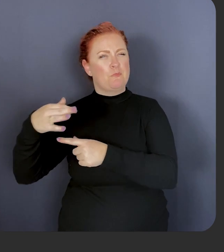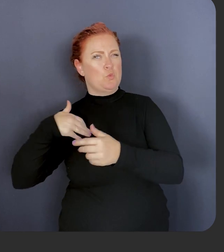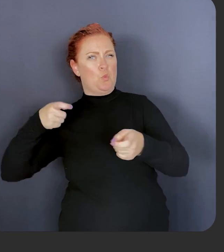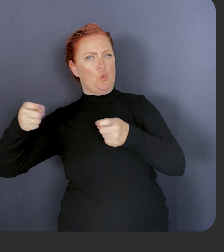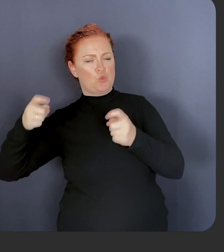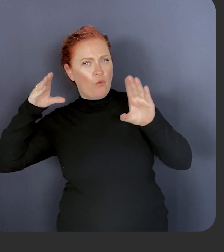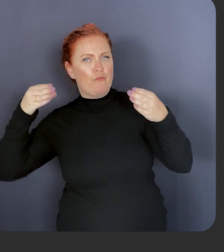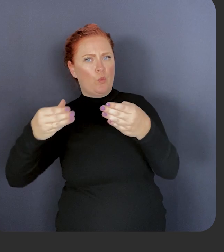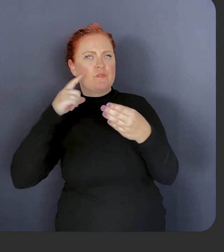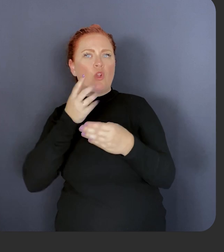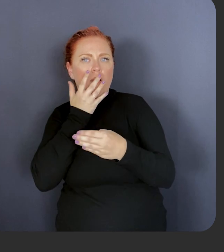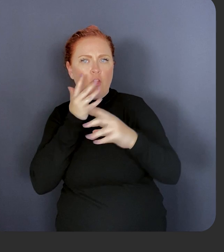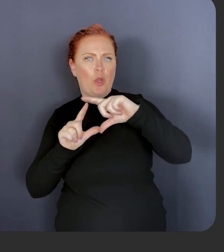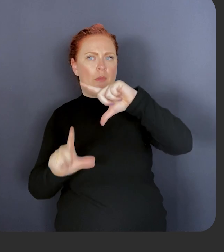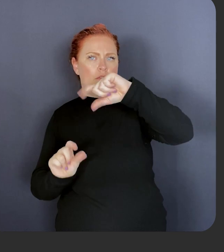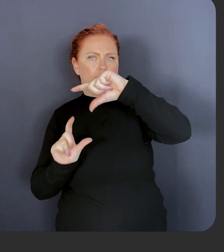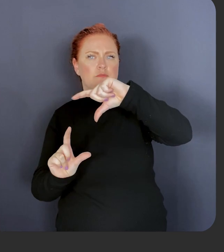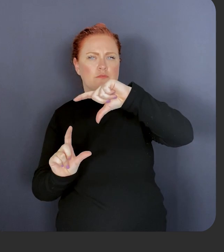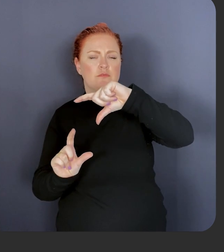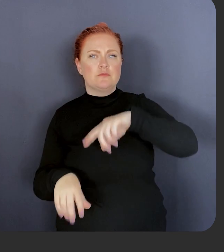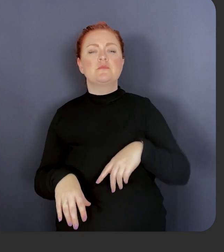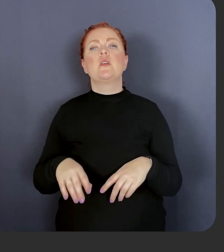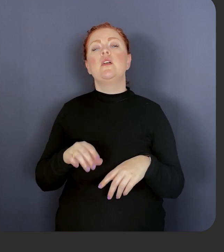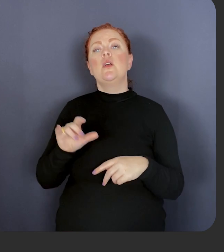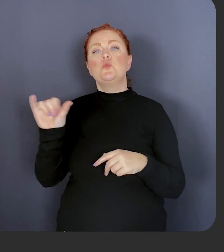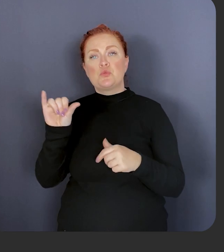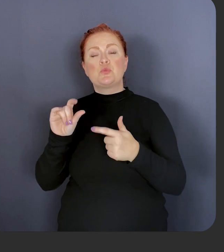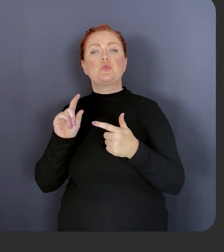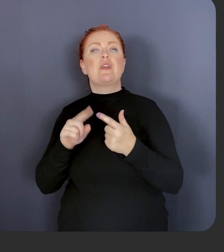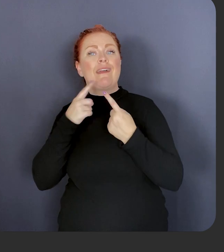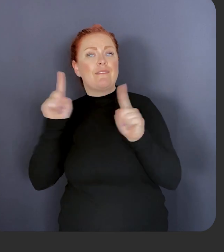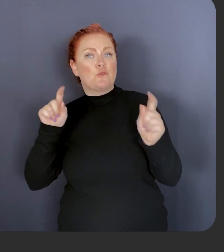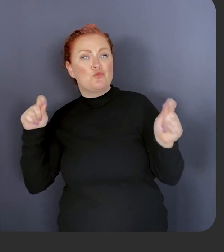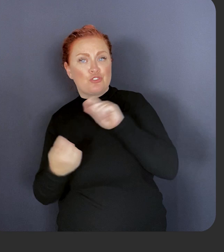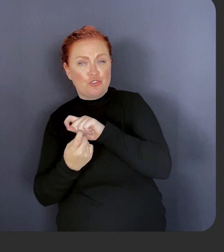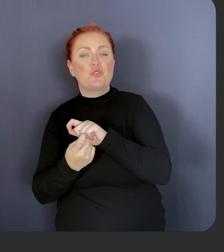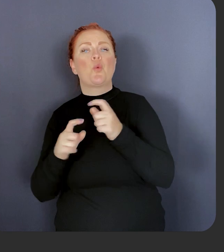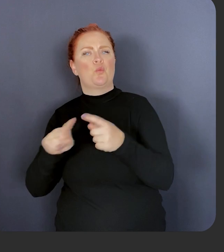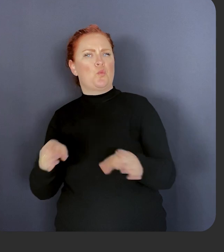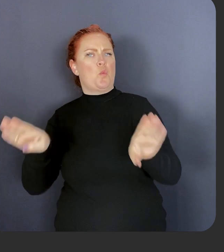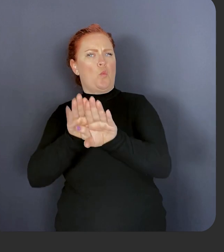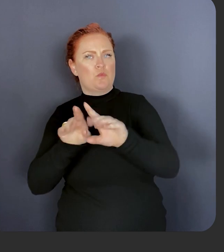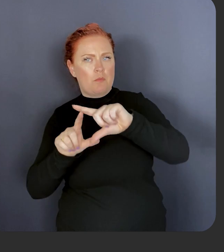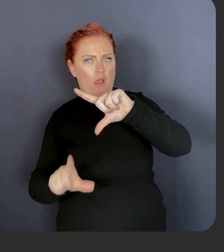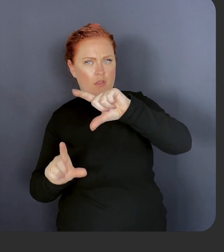focus of this color dialog. We also announced changes when we exit the color dialog